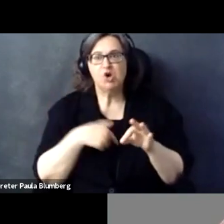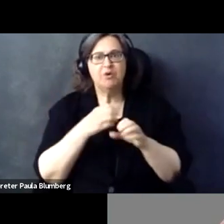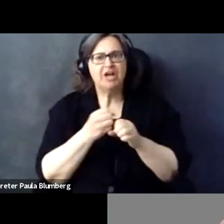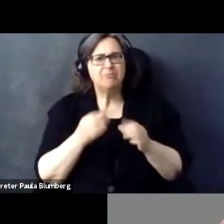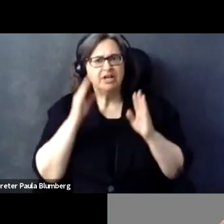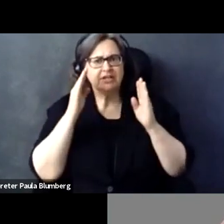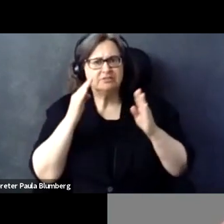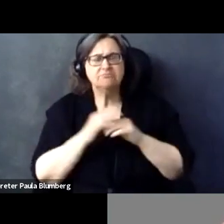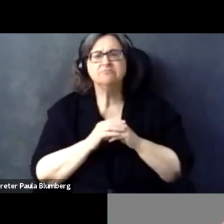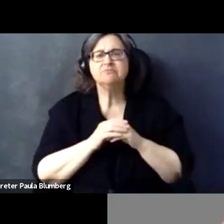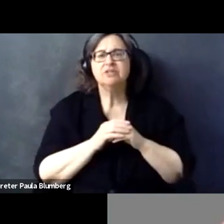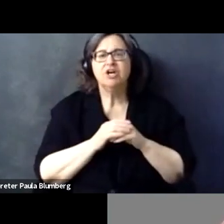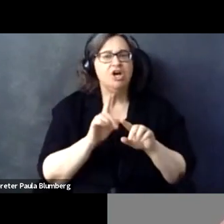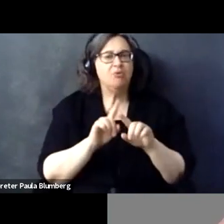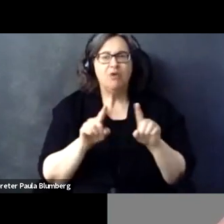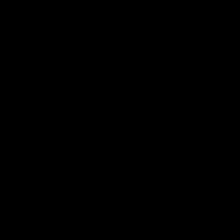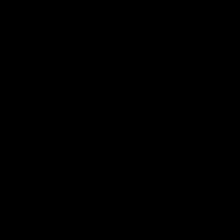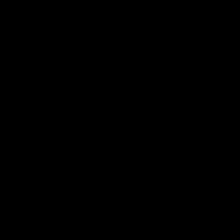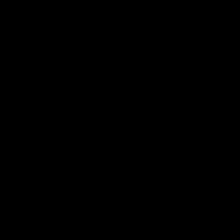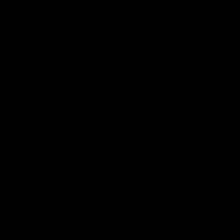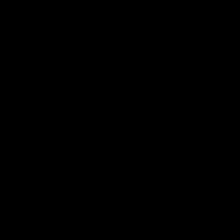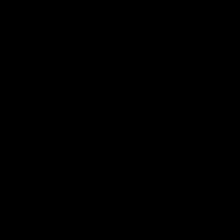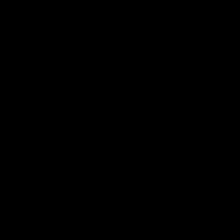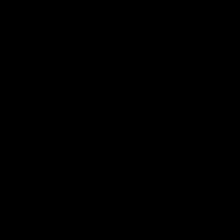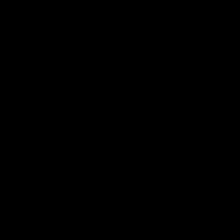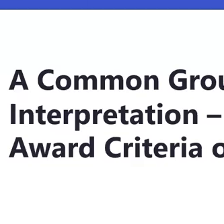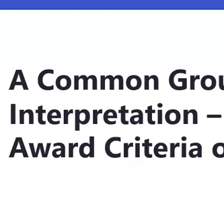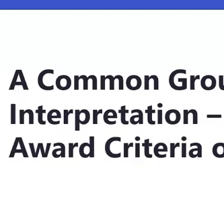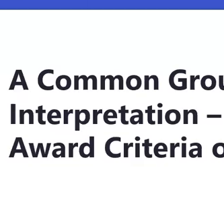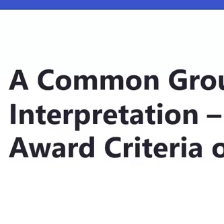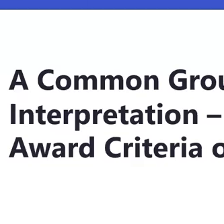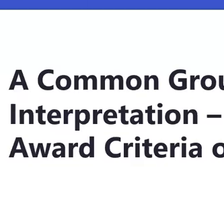IAAP refresh messages in 17 languages we got a lot of attention. But